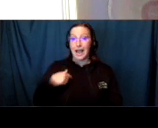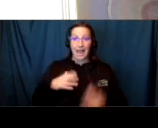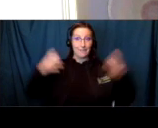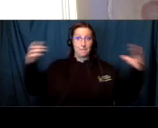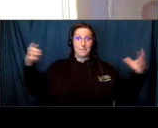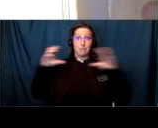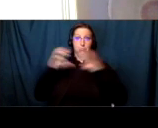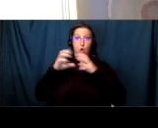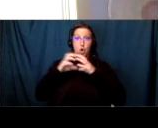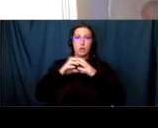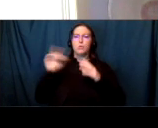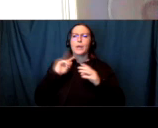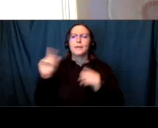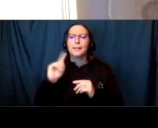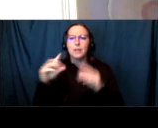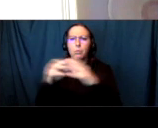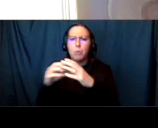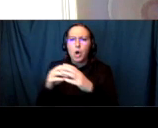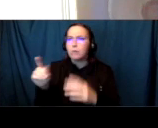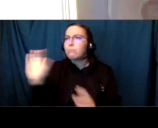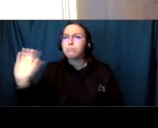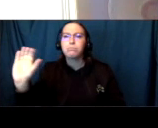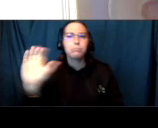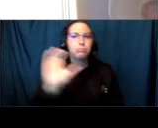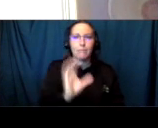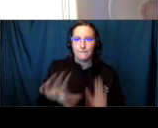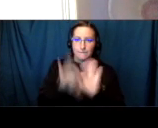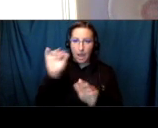So you can work on those kinds of opposites um or those kinds of